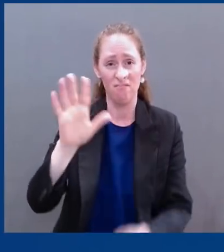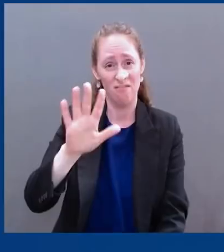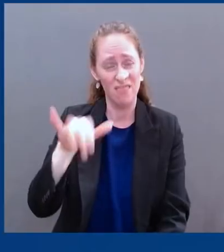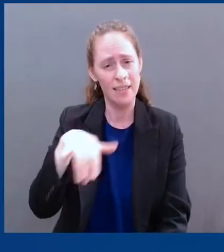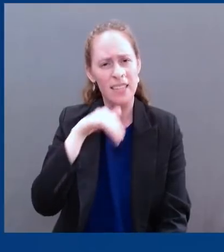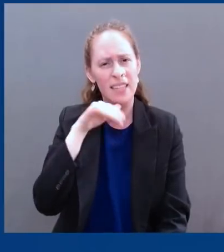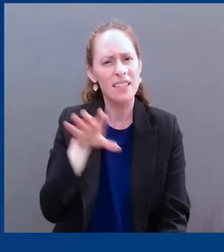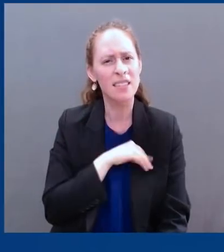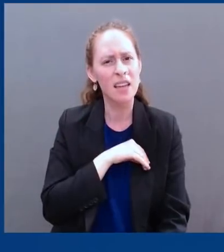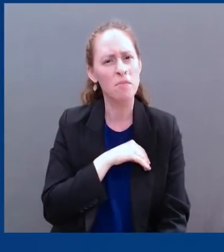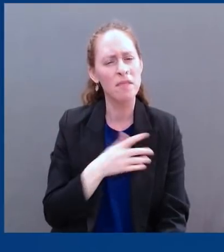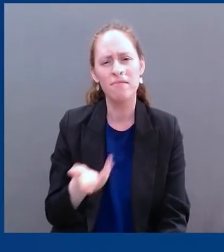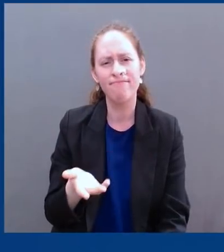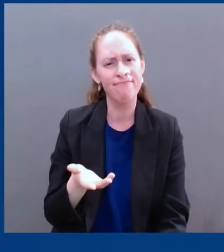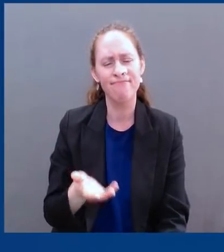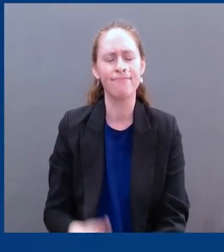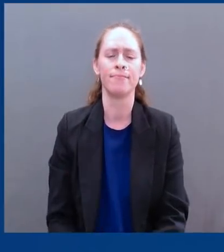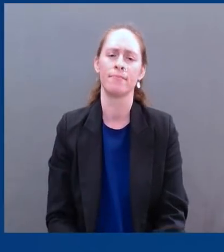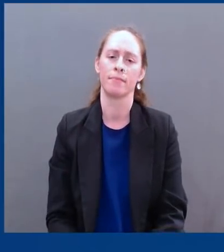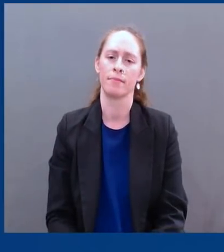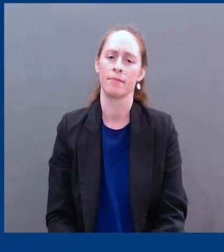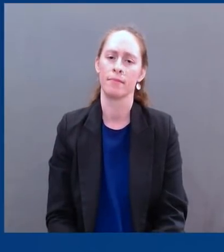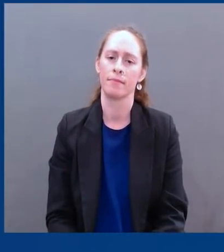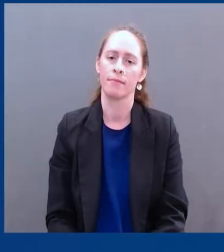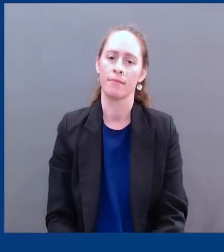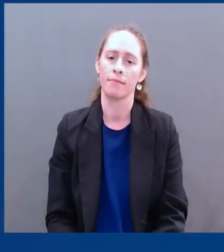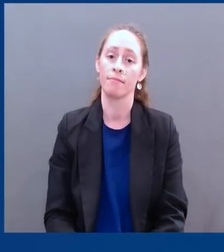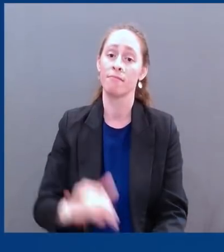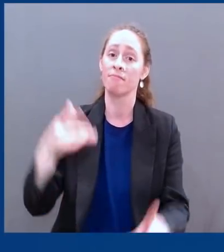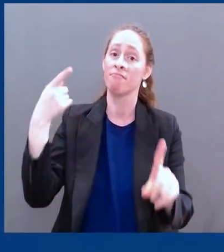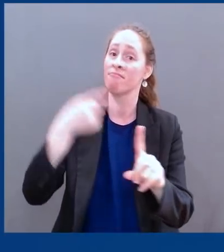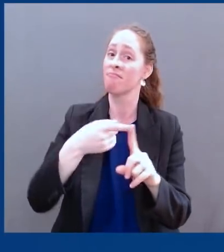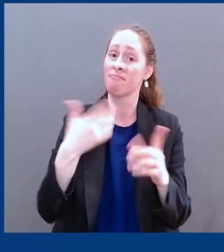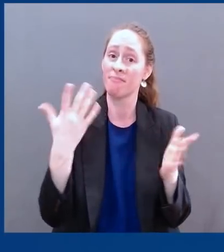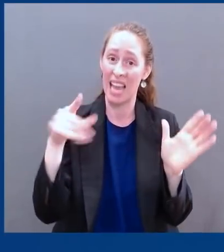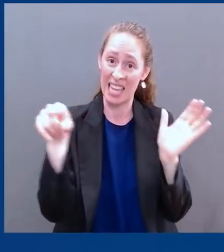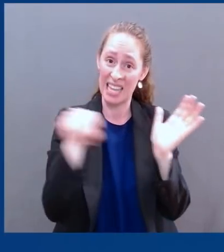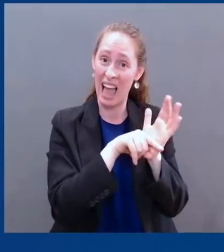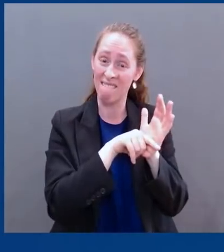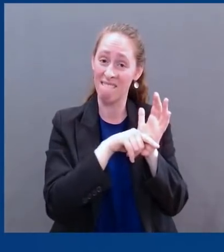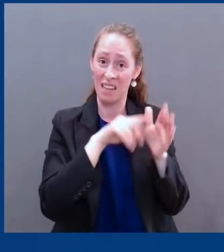To summarize the consequences of congressional inaction are severe and they are immediate: